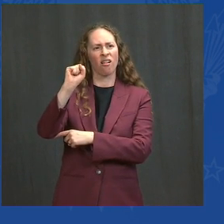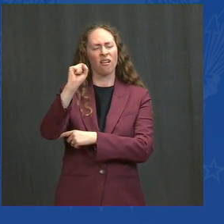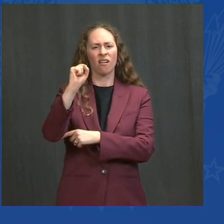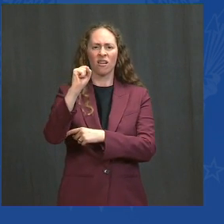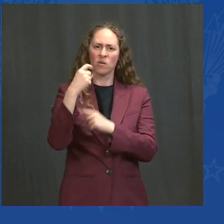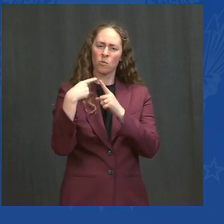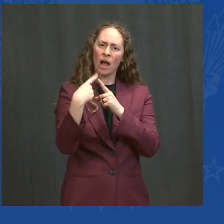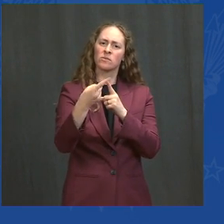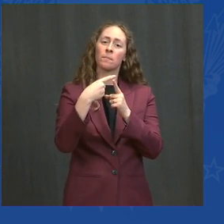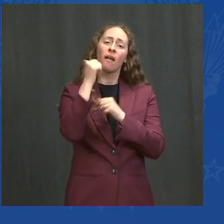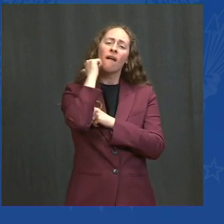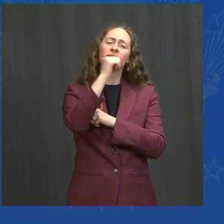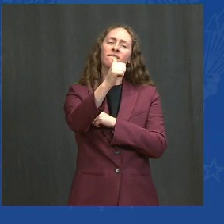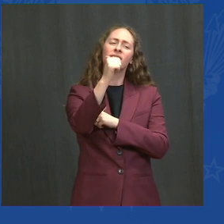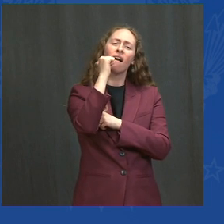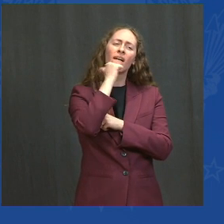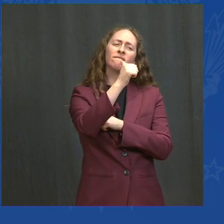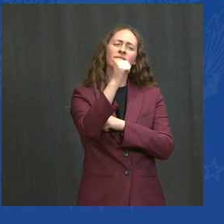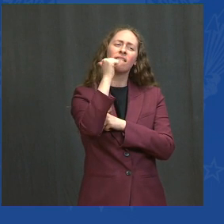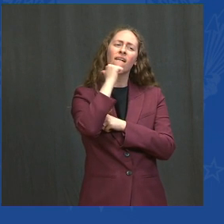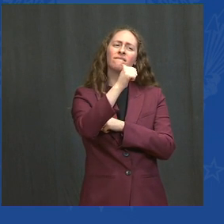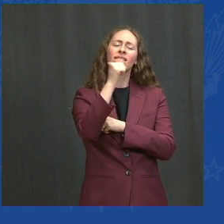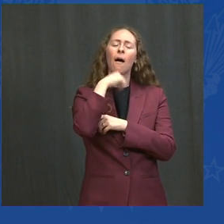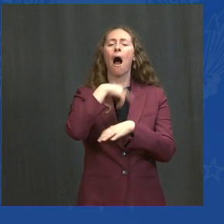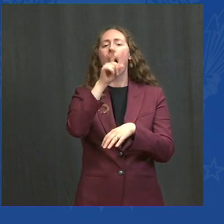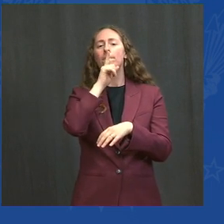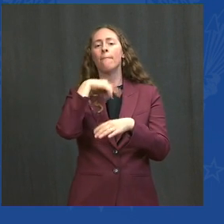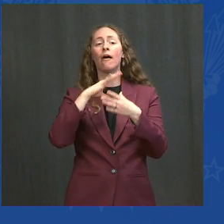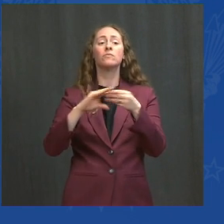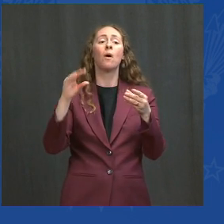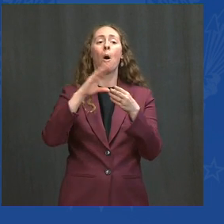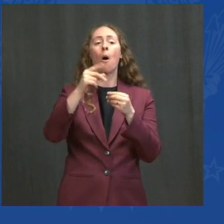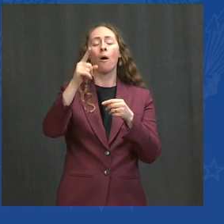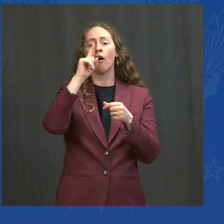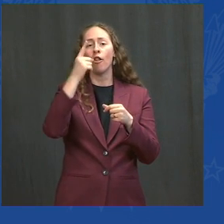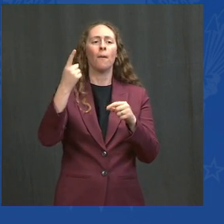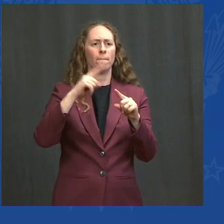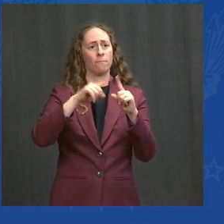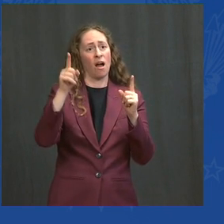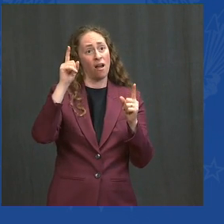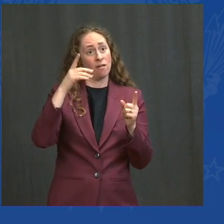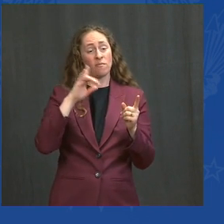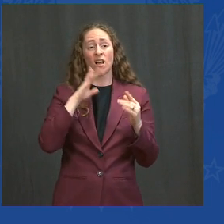But, you know, the Secret Service -- they're the best in the world -- doesn't like you taking Amtrak